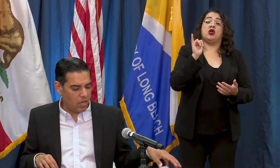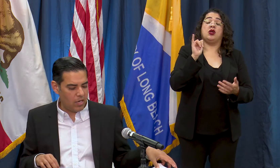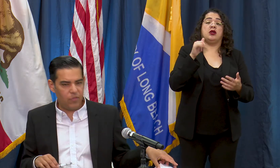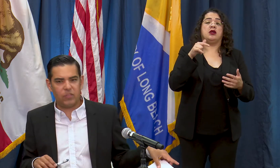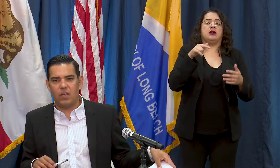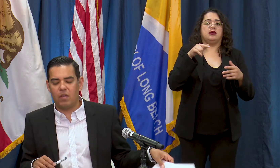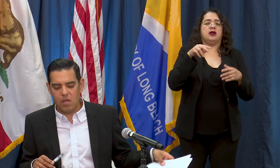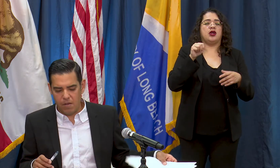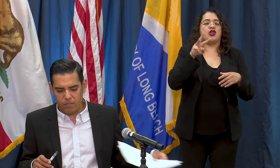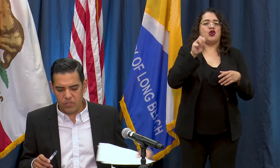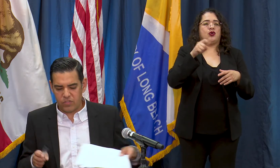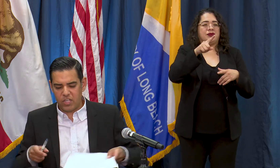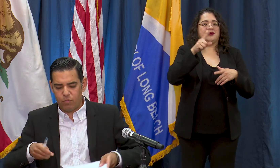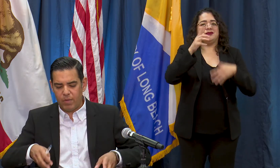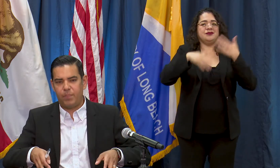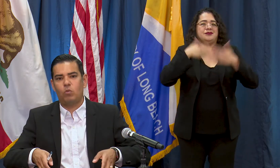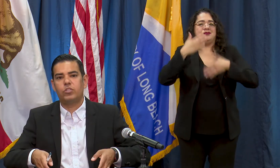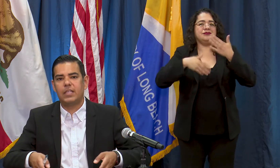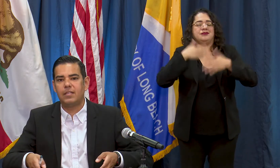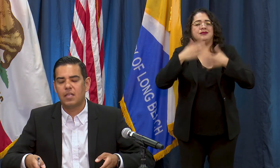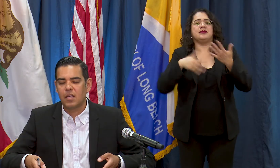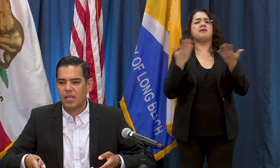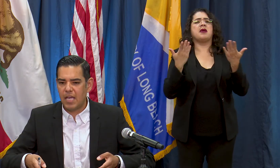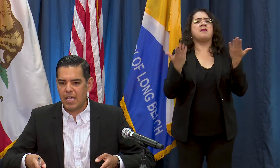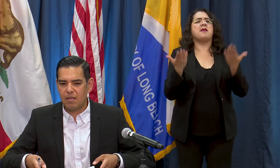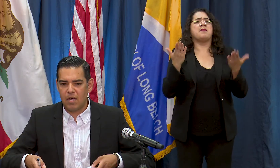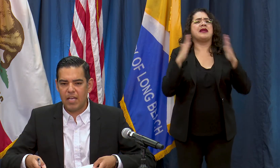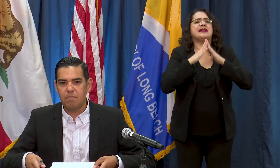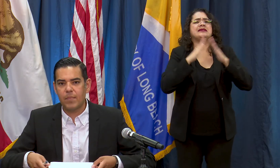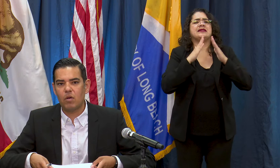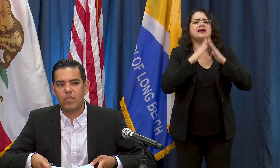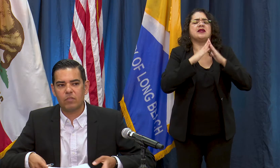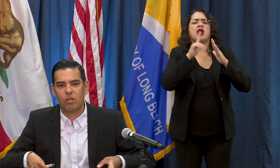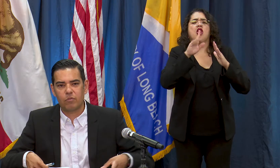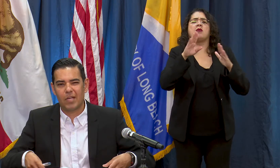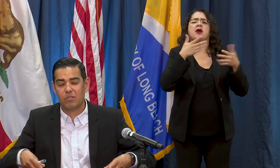on I think the the city is probably posted a memo that also went out to